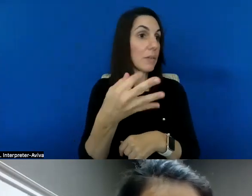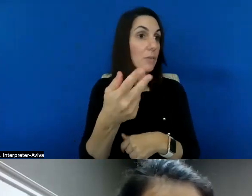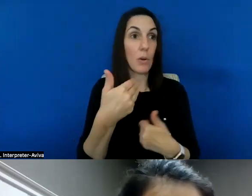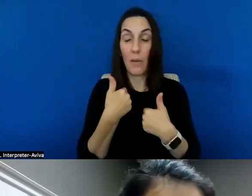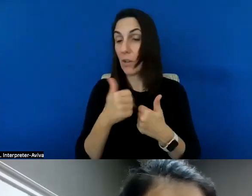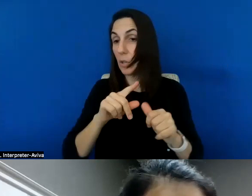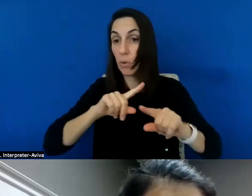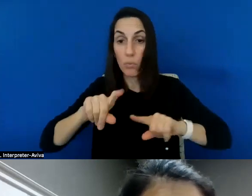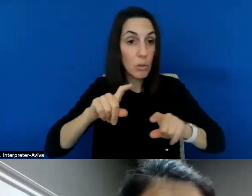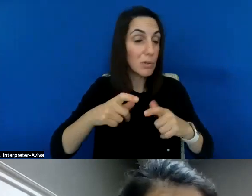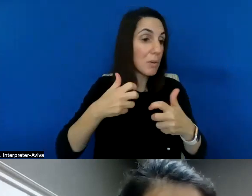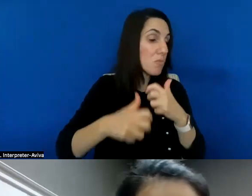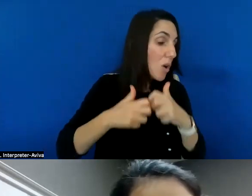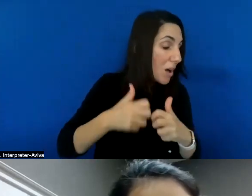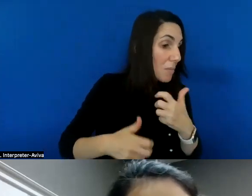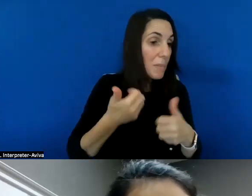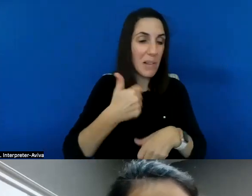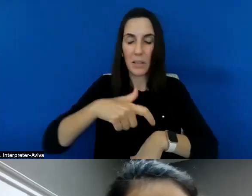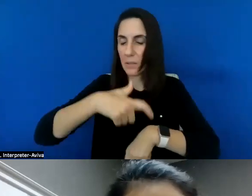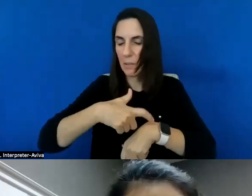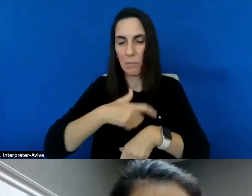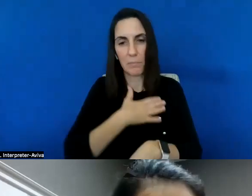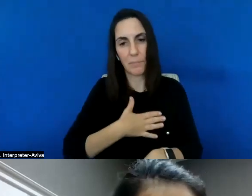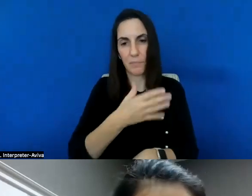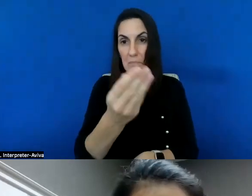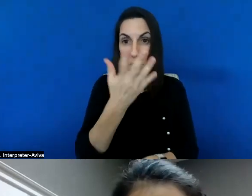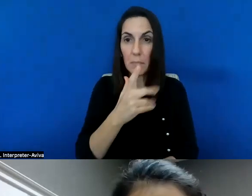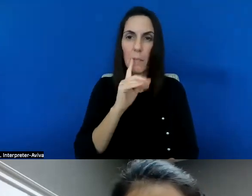with interpretation, at it at any point, please let us know, and we will be happy to support.